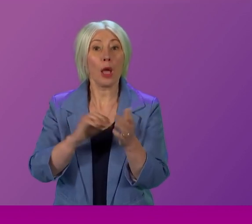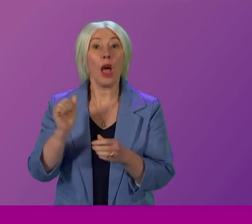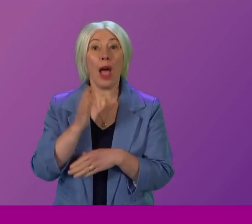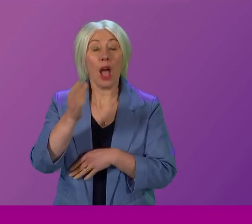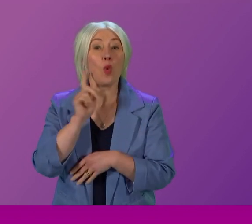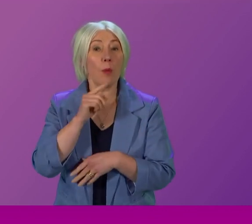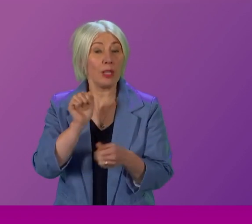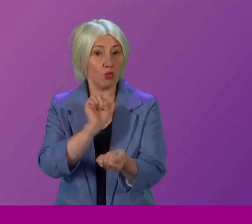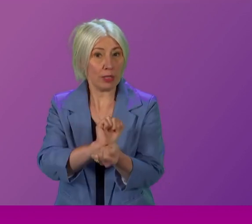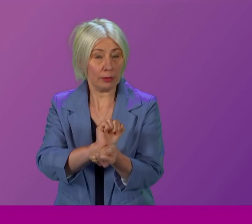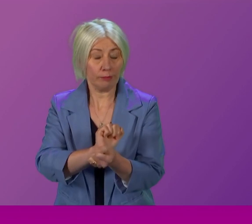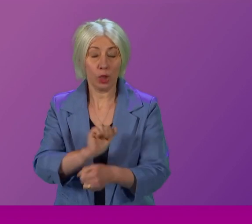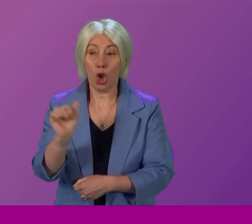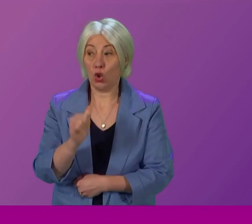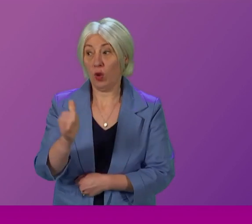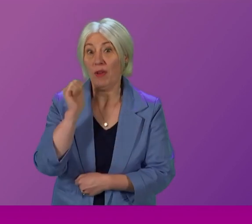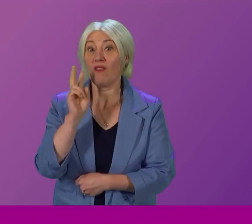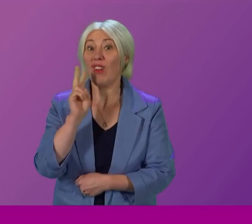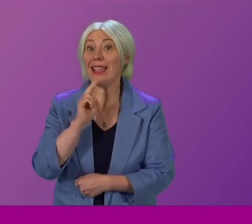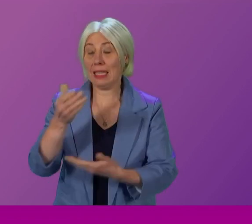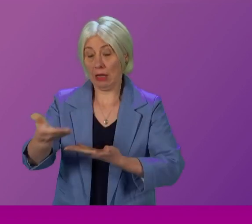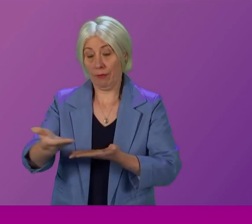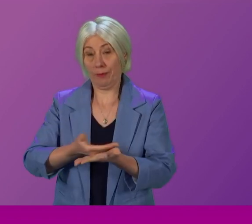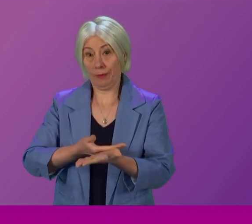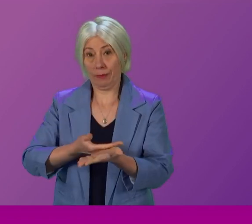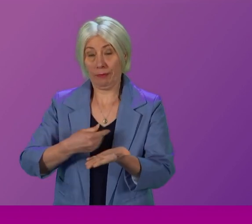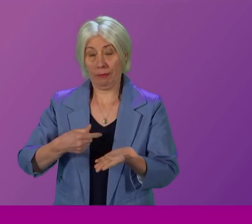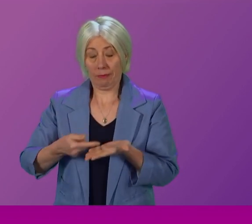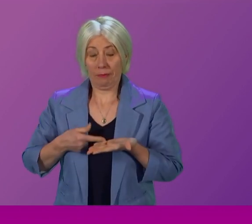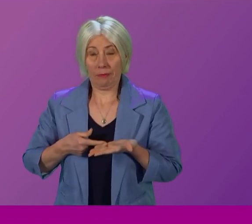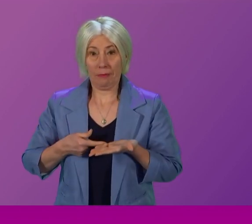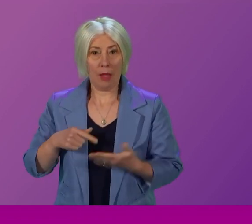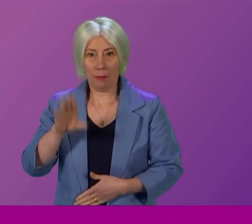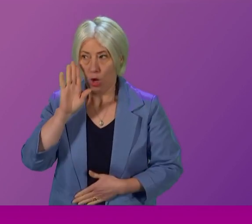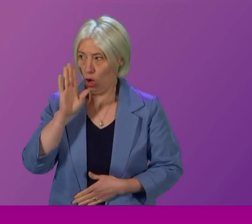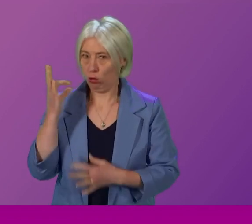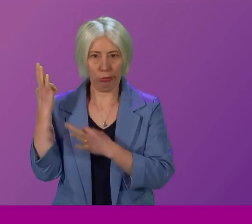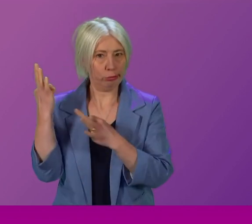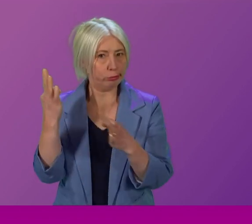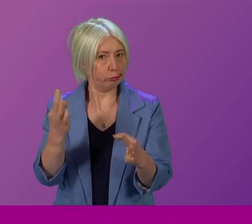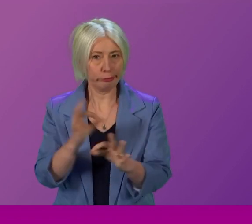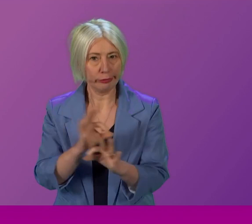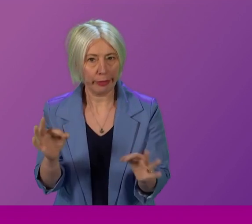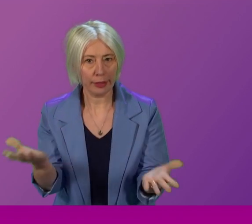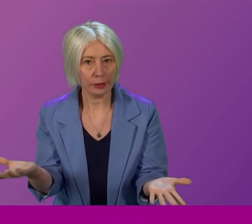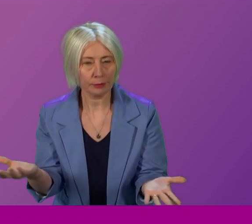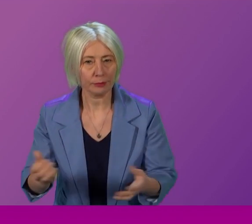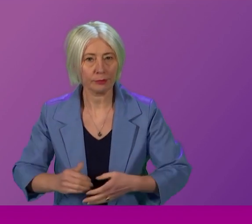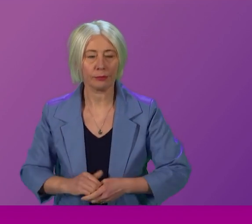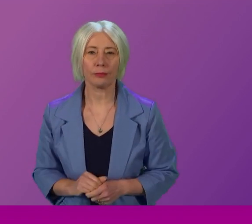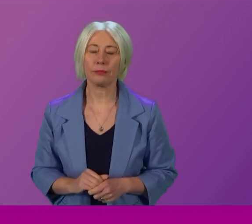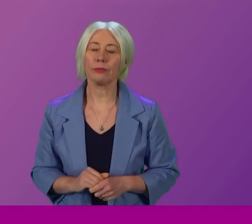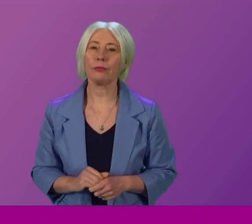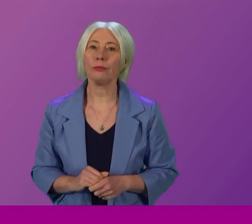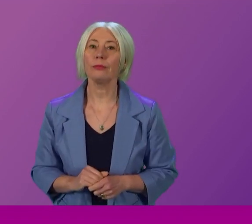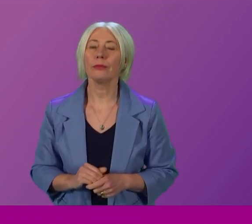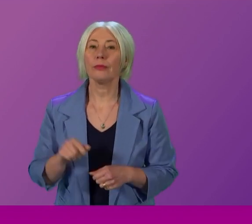prison chiefs on Friday, but we have had heard nothing further about it. The case of this double